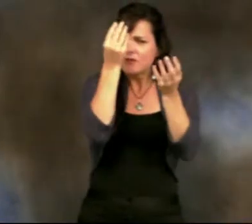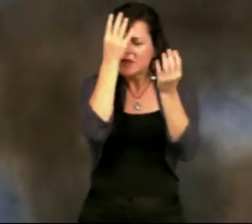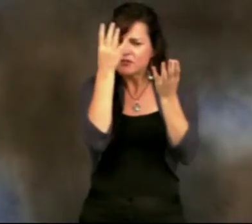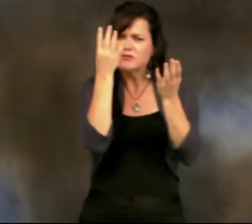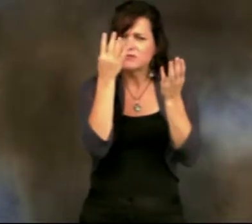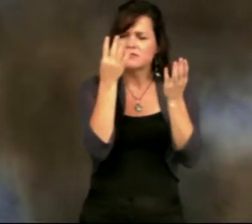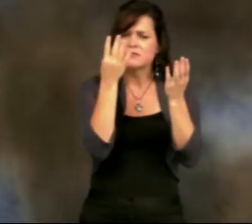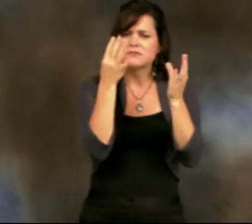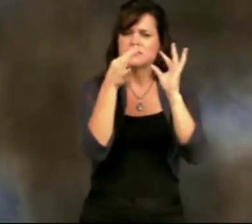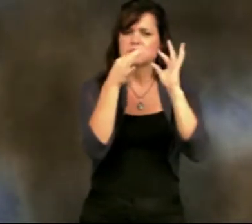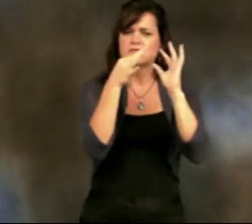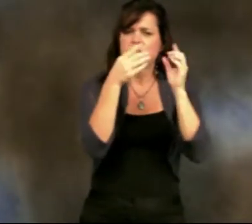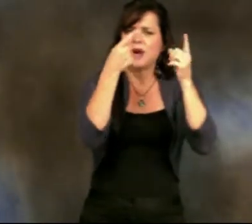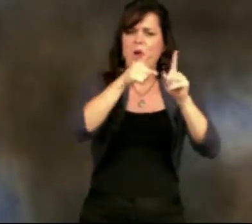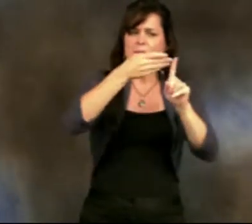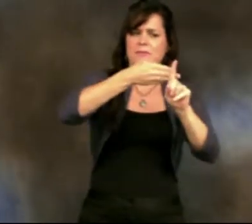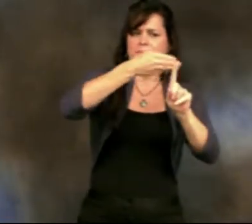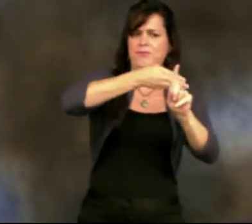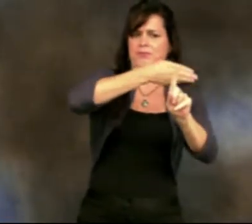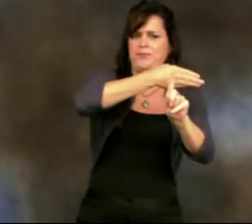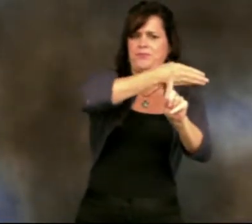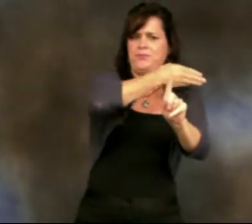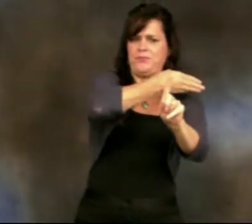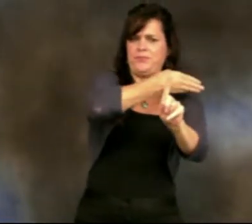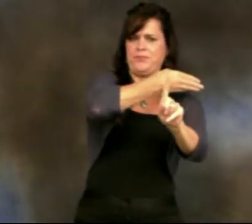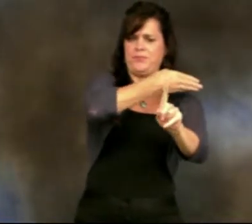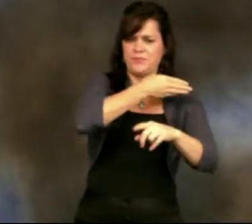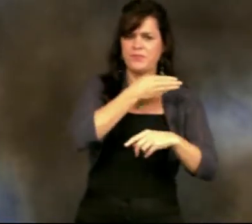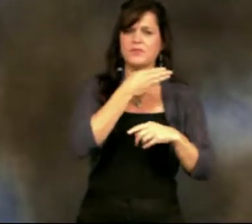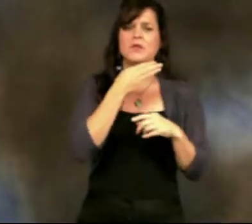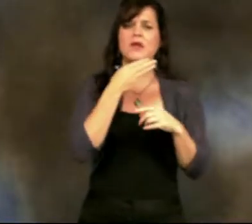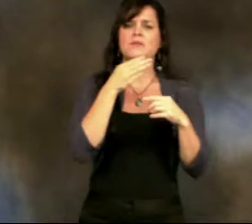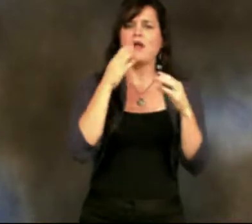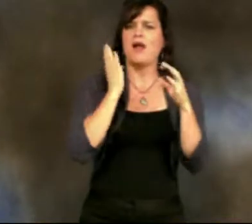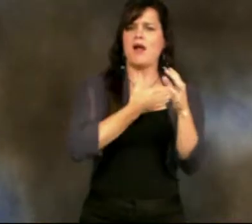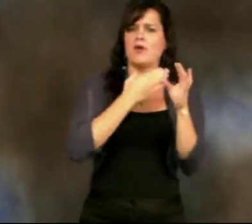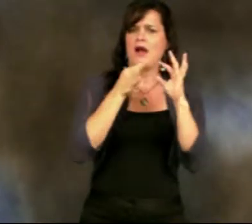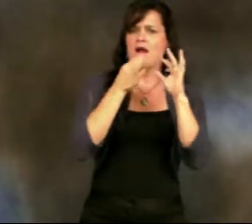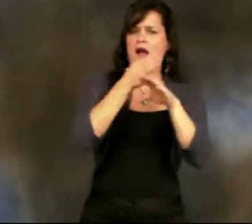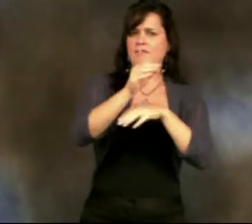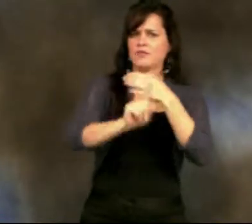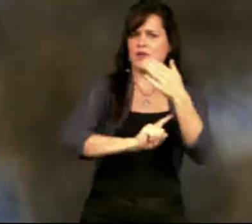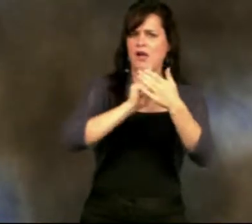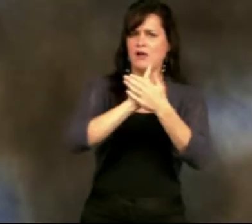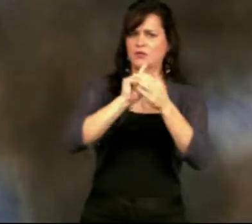like to explain a bit of history regarding our after-hours emergency service. You may